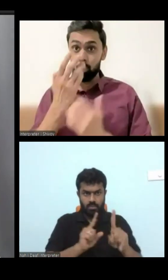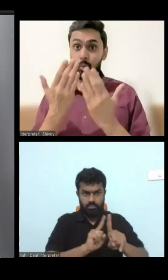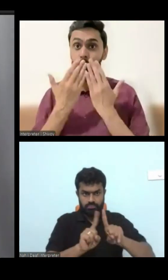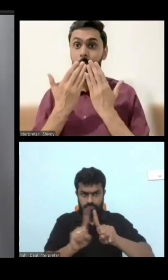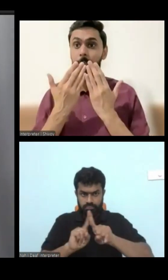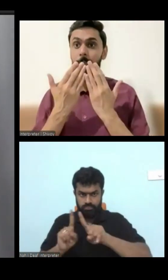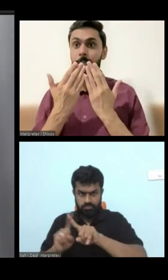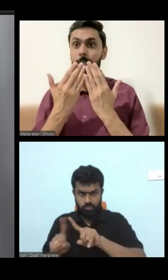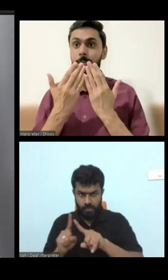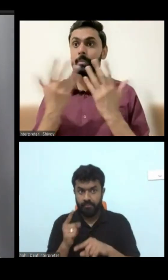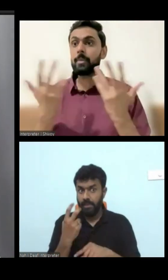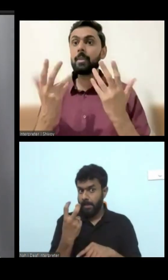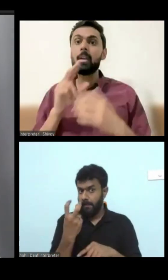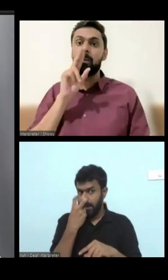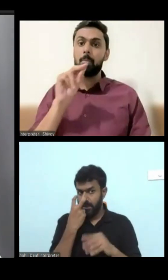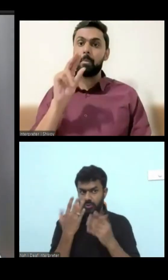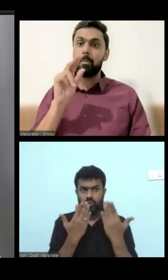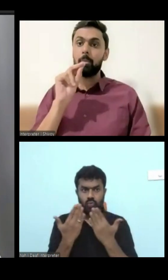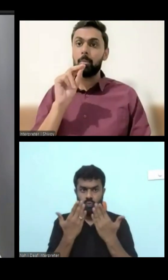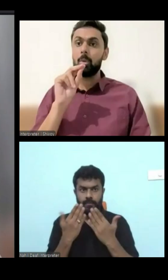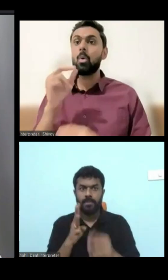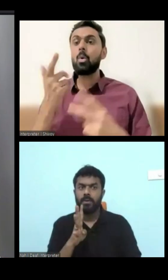medium, or in regional languages in their specific areas.